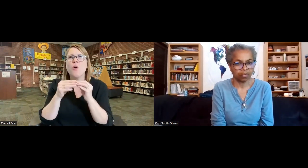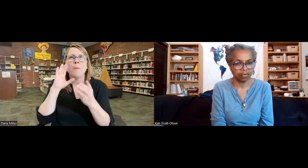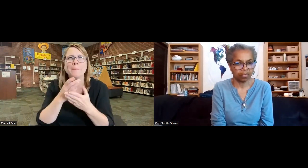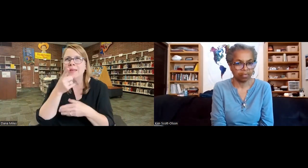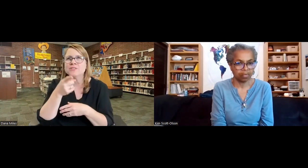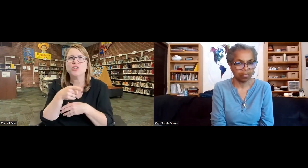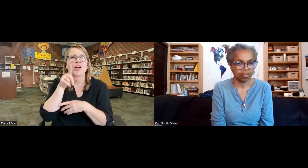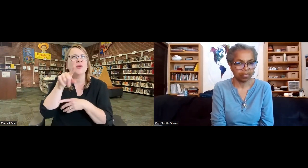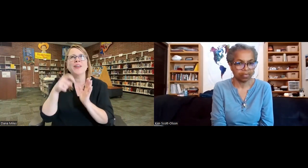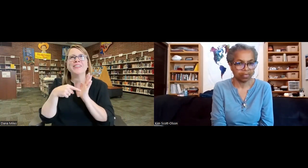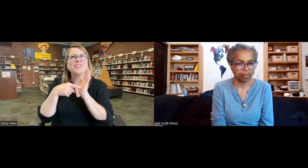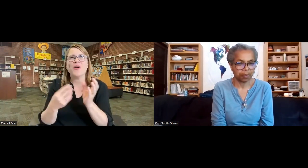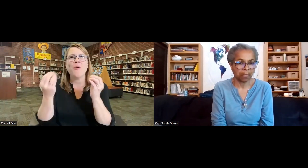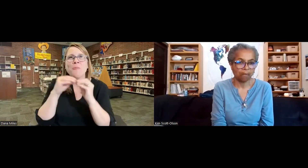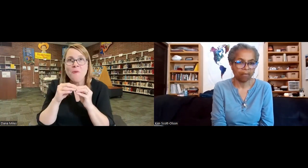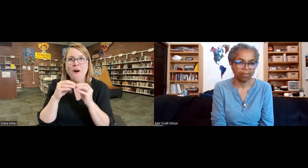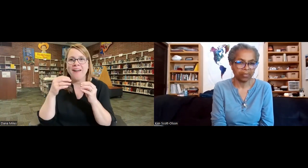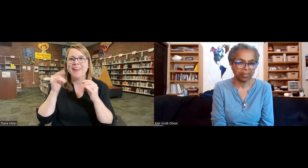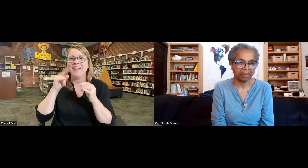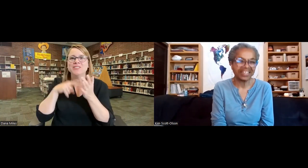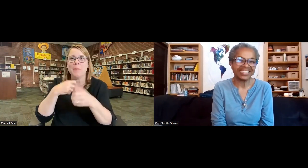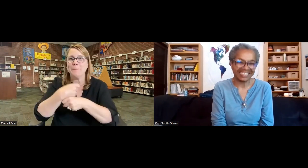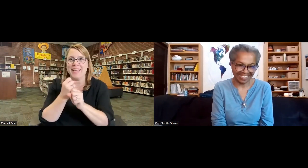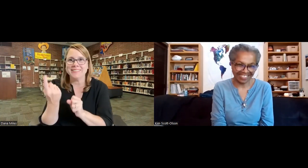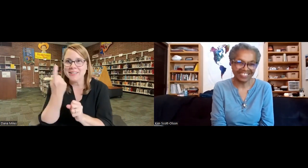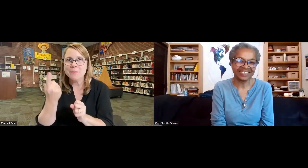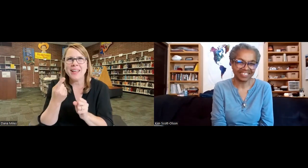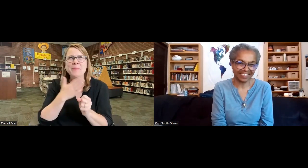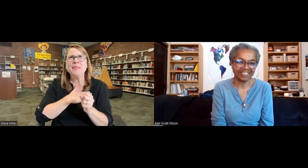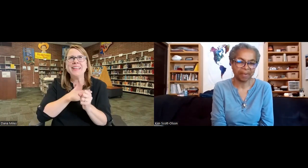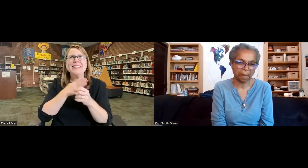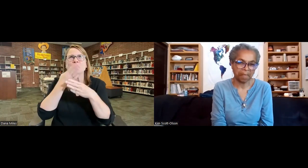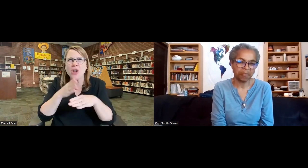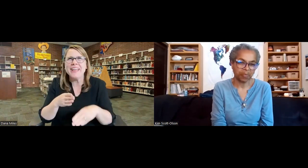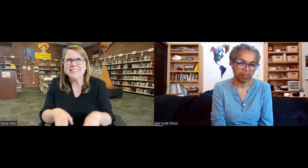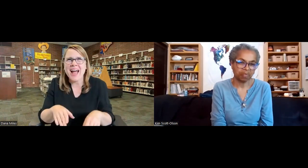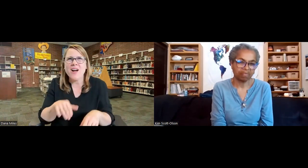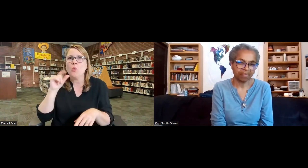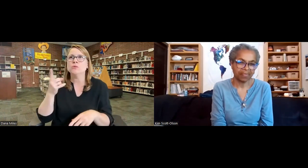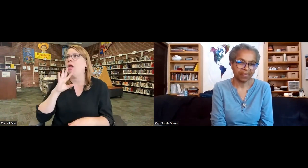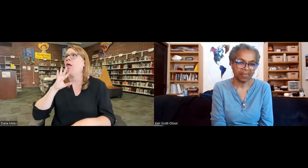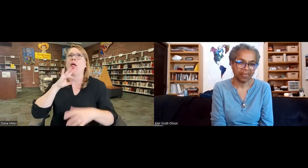you need to show pictures, you need to show more! Like for example if you’re making something, please break it down,